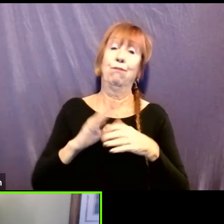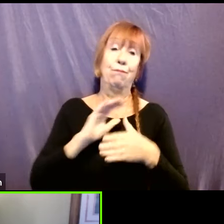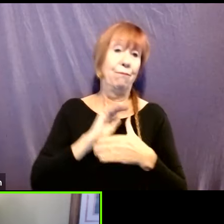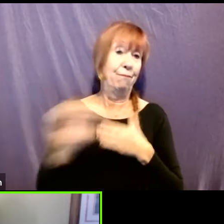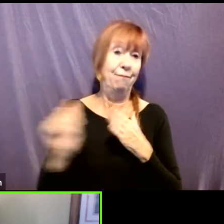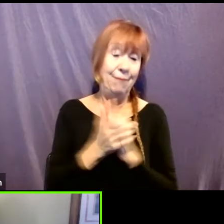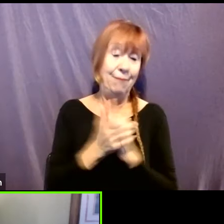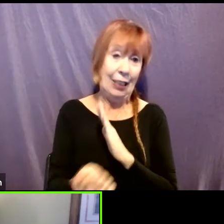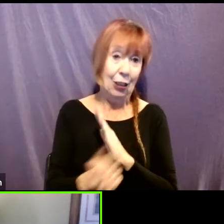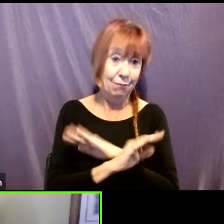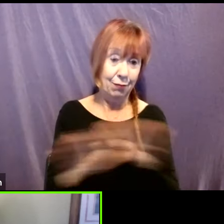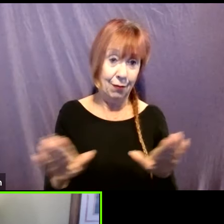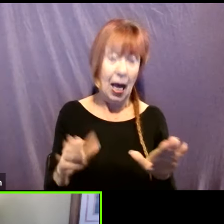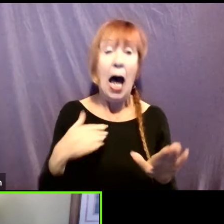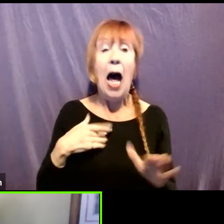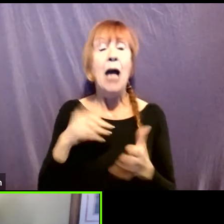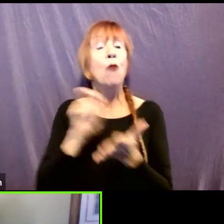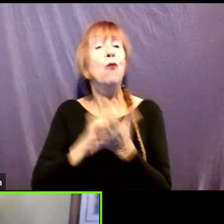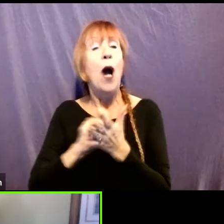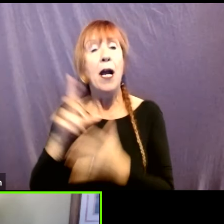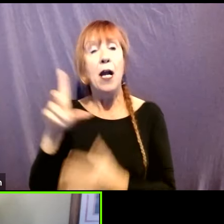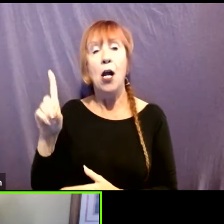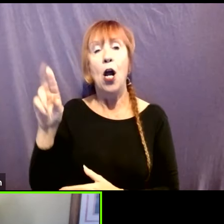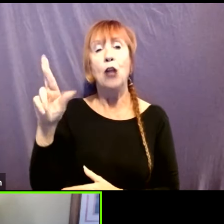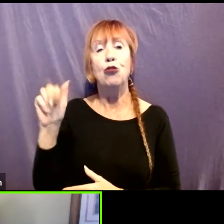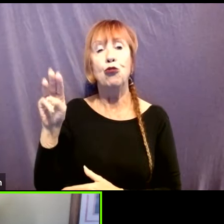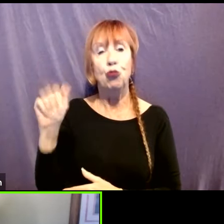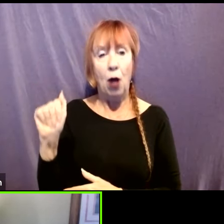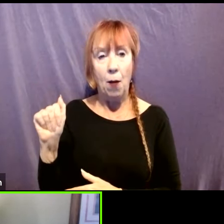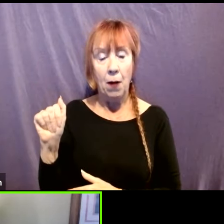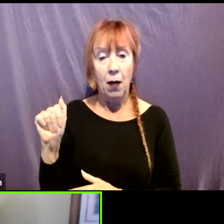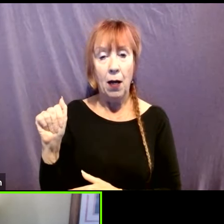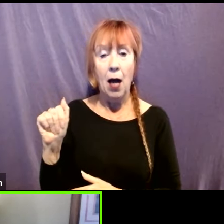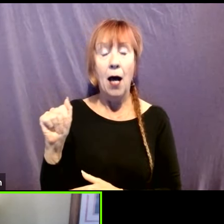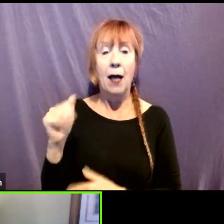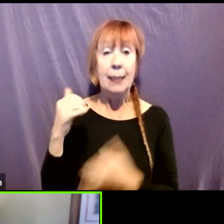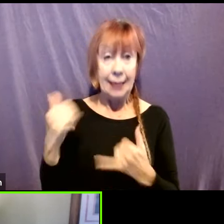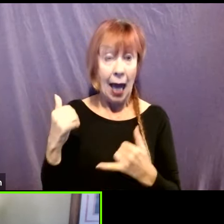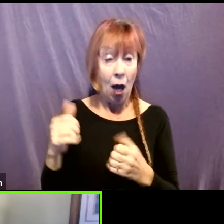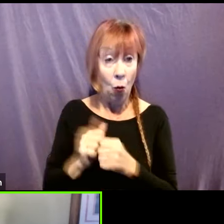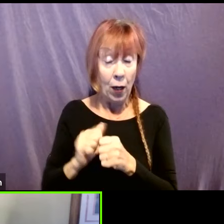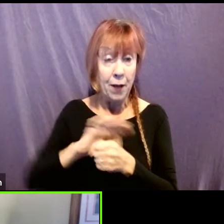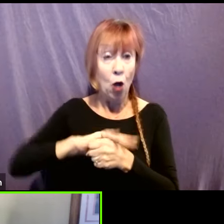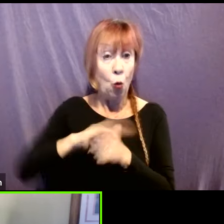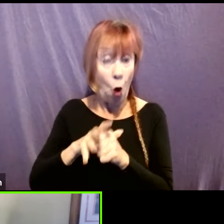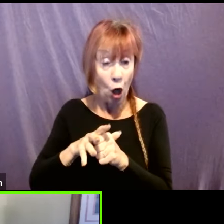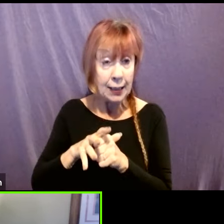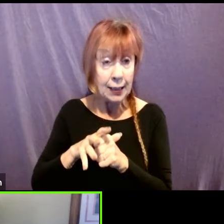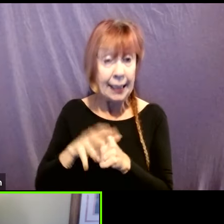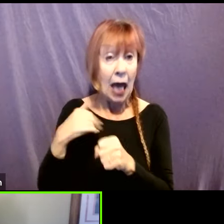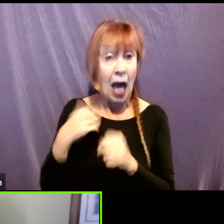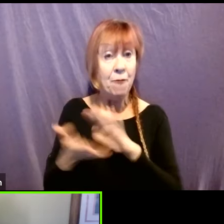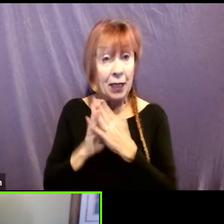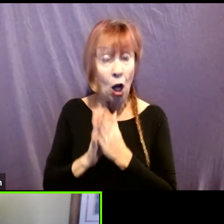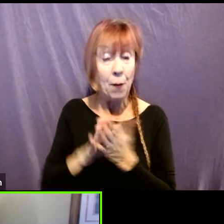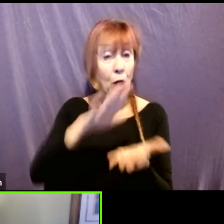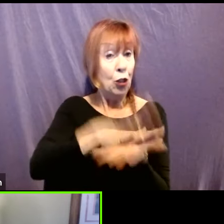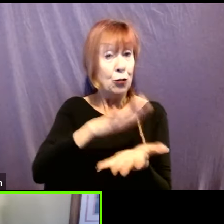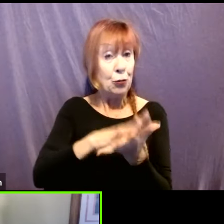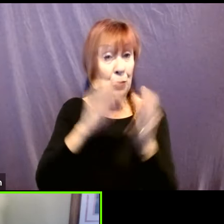I am a drama writer. Now with the quarantine, I can add school teacher to my resume. I'm homeschooling